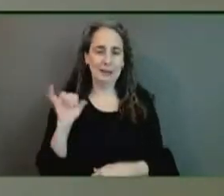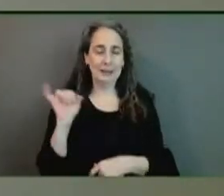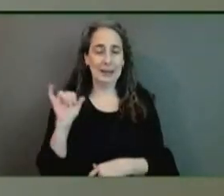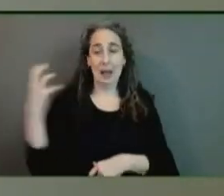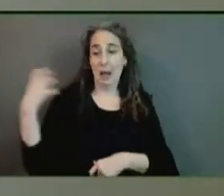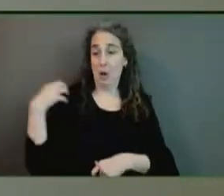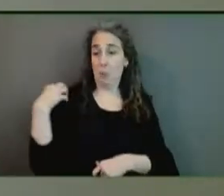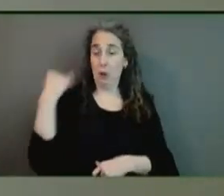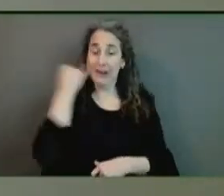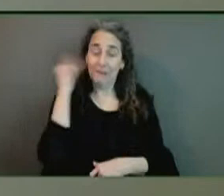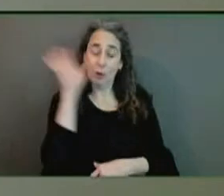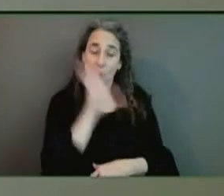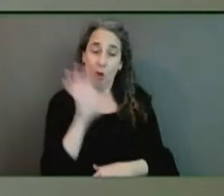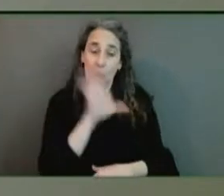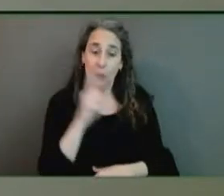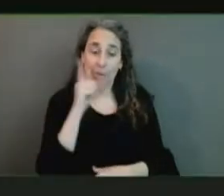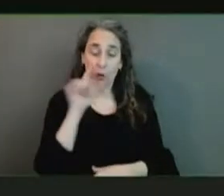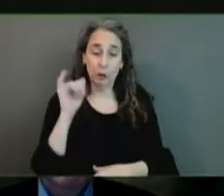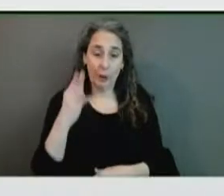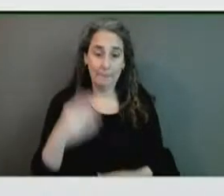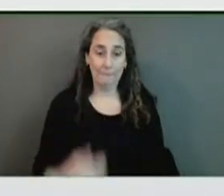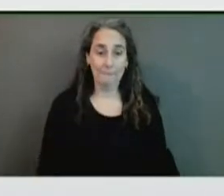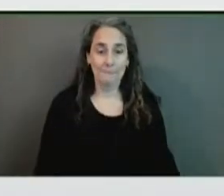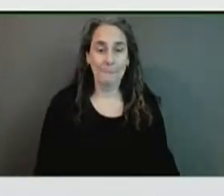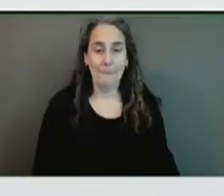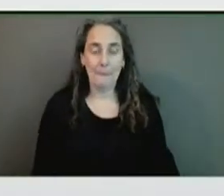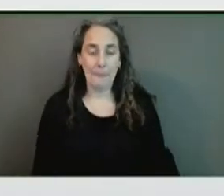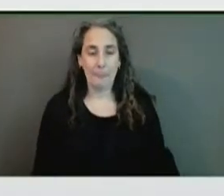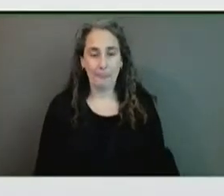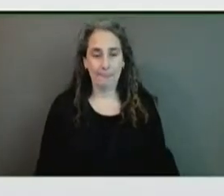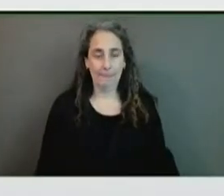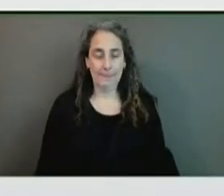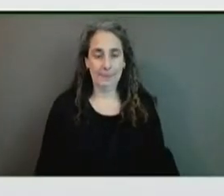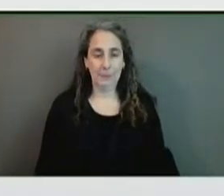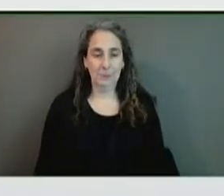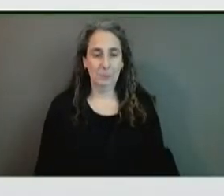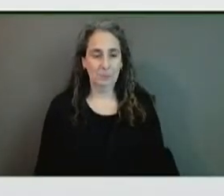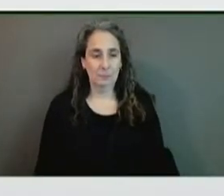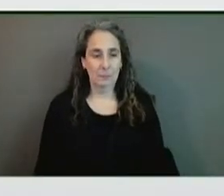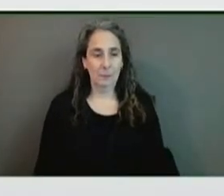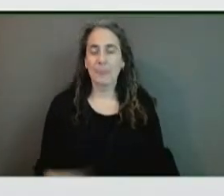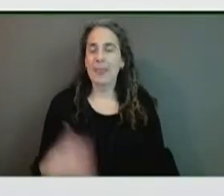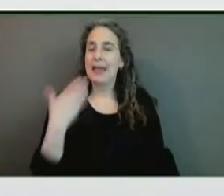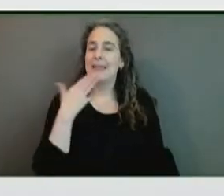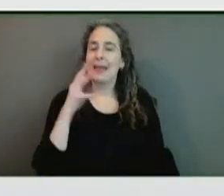consider us as as an employer if